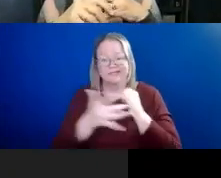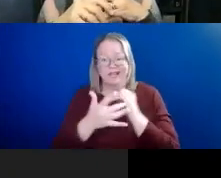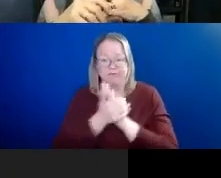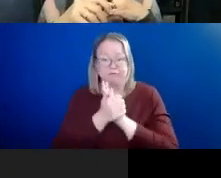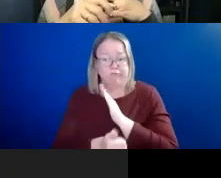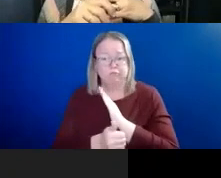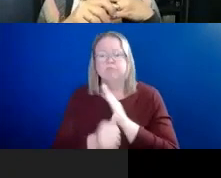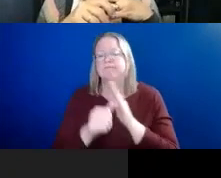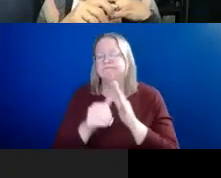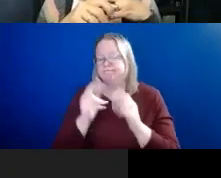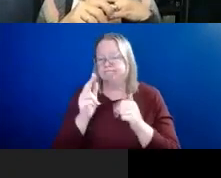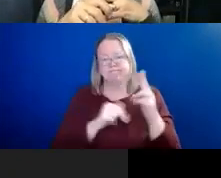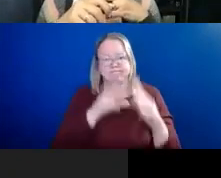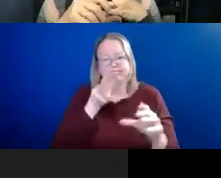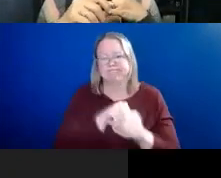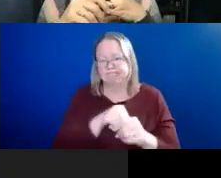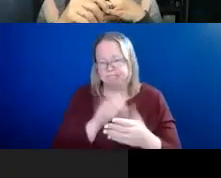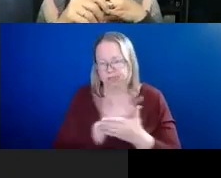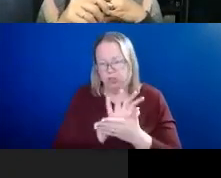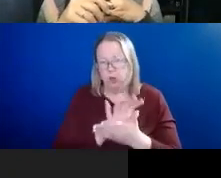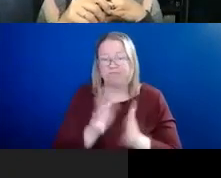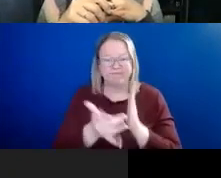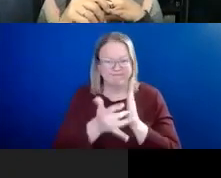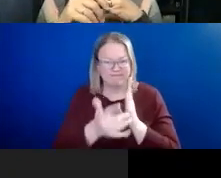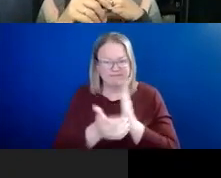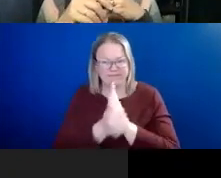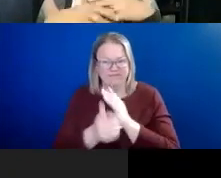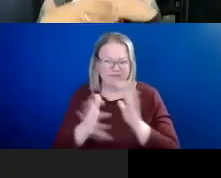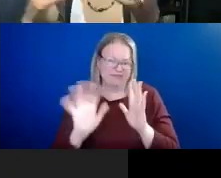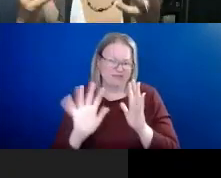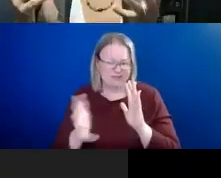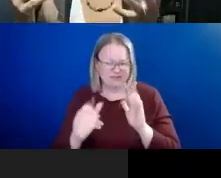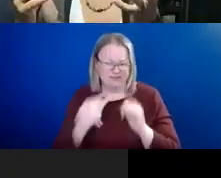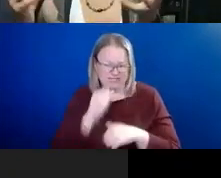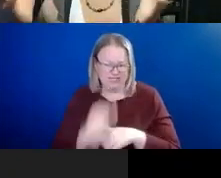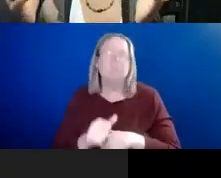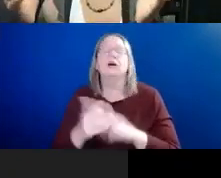indirectly in the video. If you're not a tech 13:26:30 savvy person before you show the film